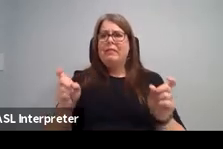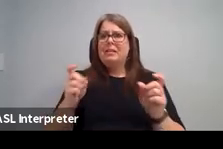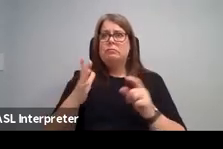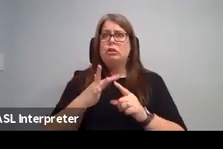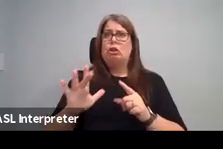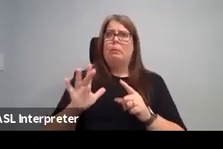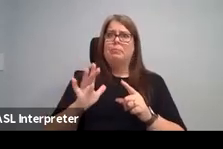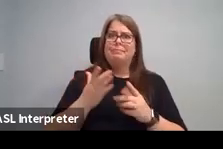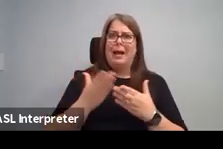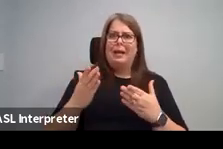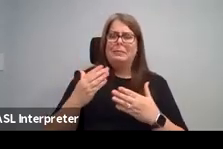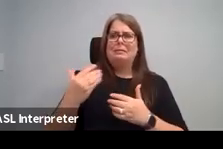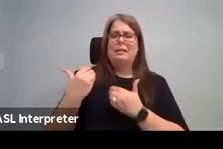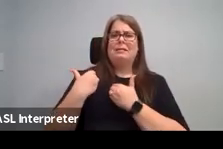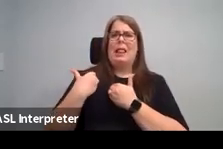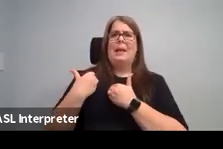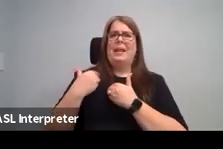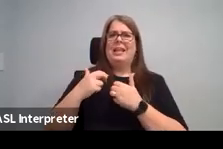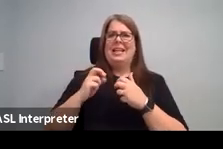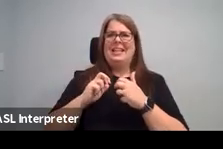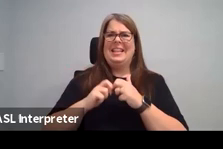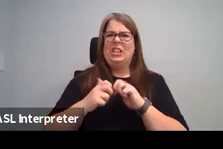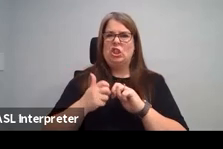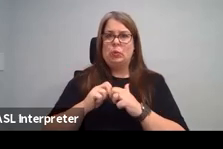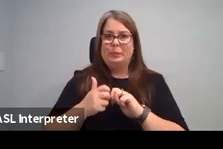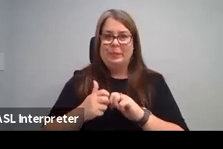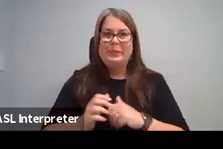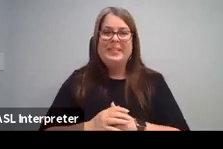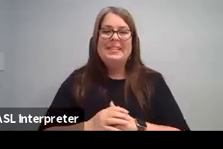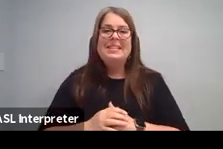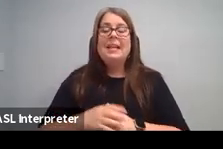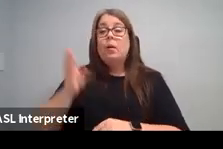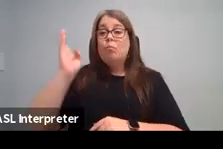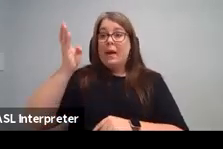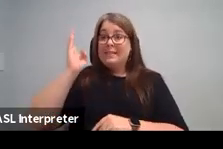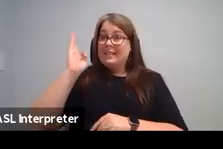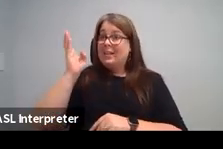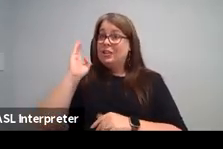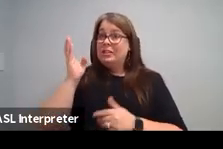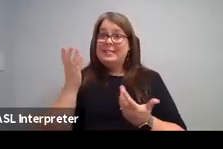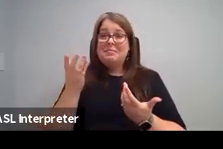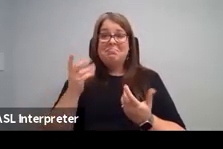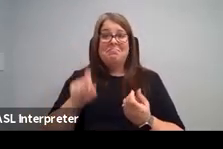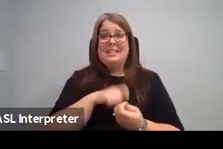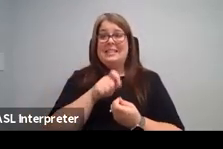Jewyl Alderson Clarke, SDCOE: Have students do presentations, we do them in the classroom. You can do just like I'm doing one now. So that's one of the ways